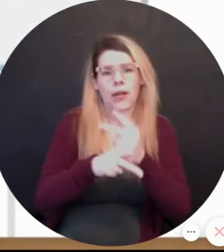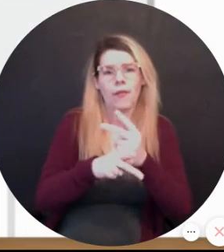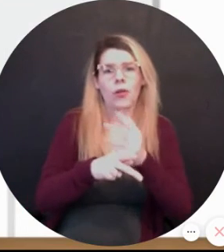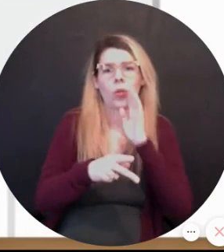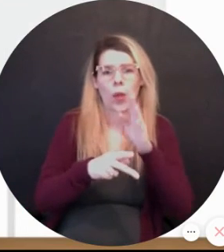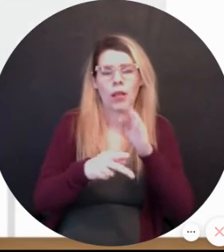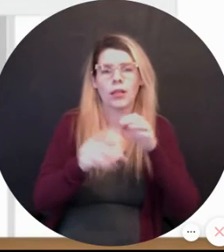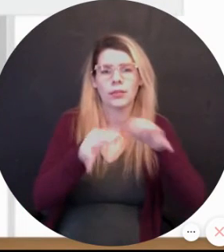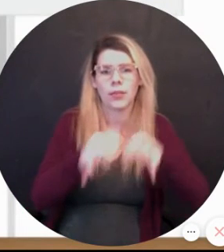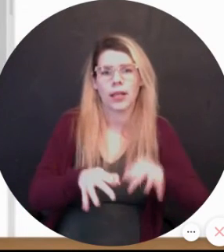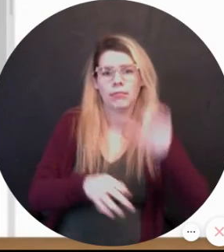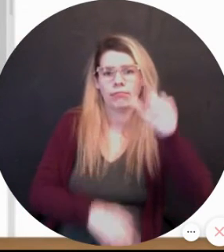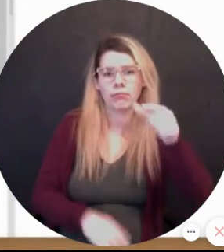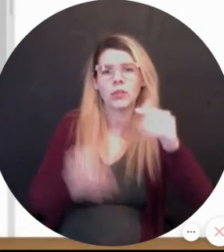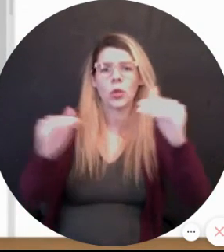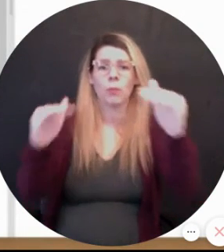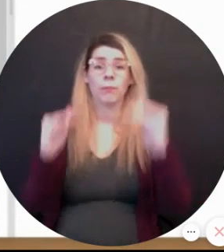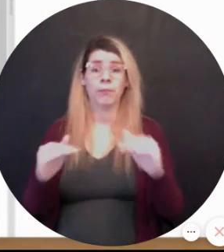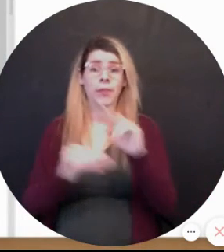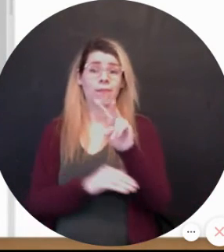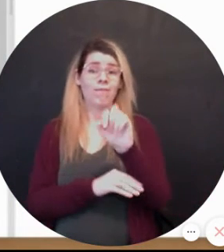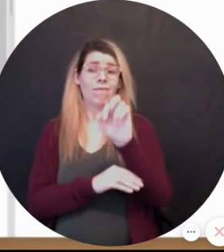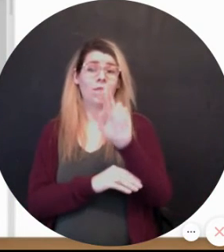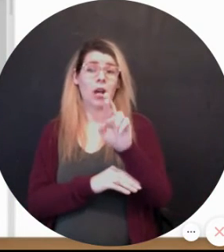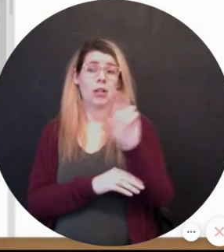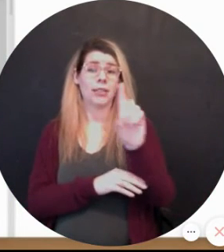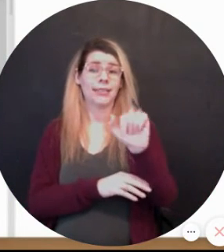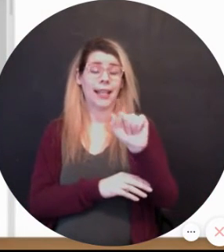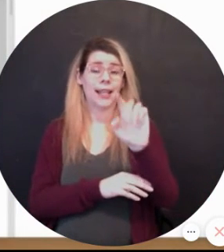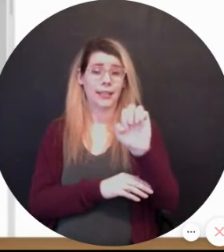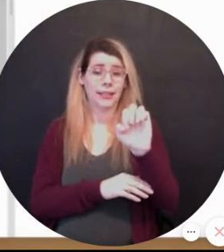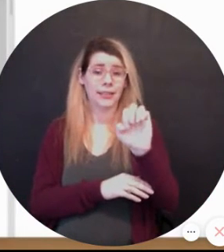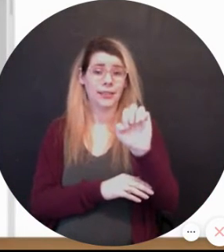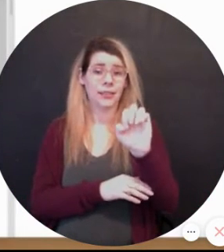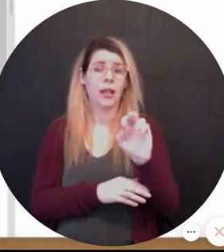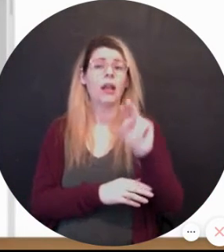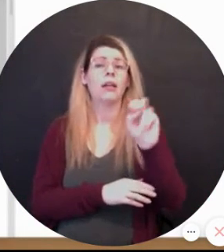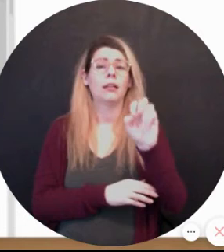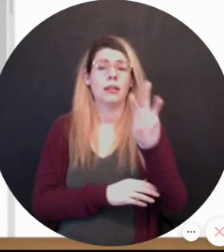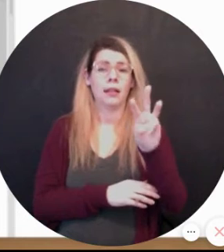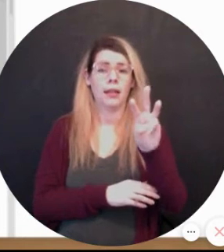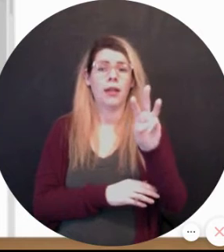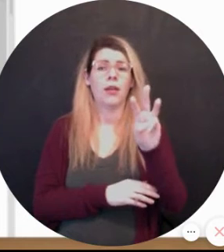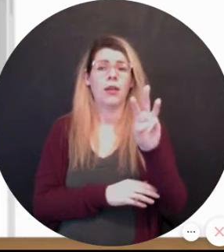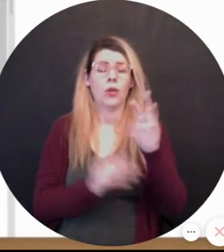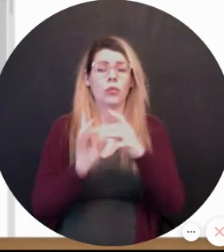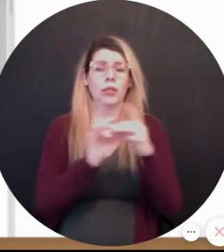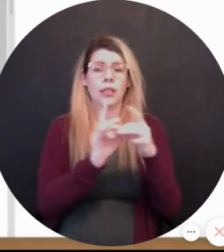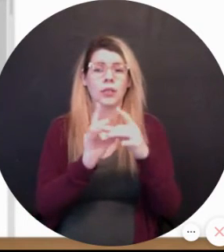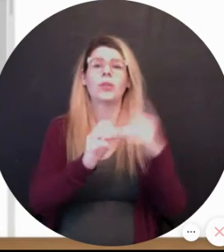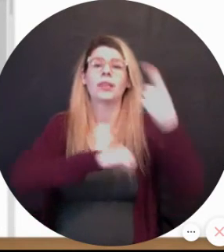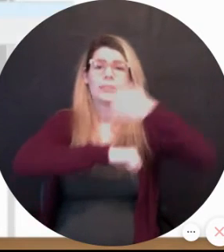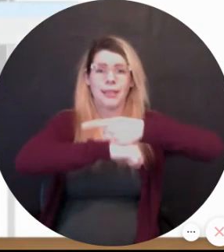var date= now.getDate ; It's going to be a number associated with the date. I'm gonna